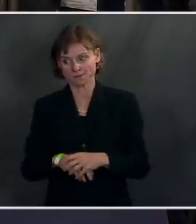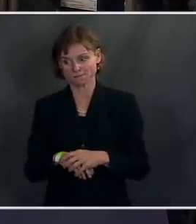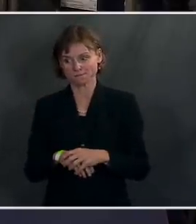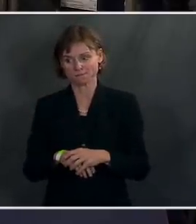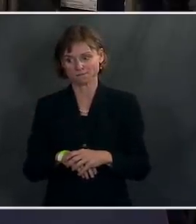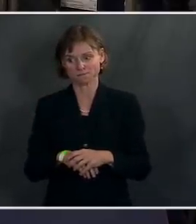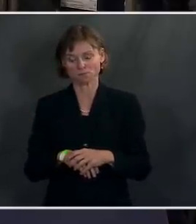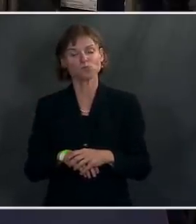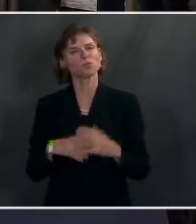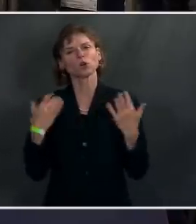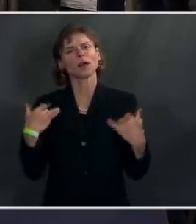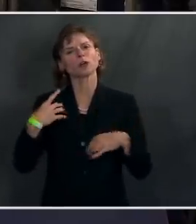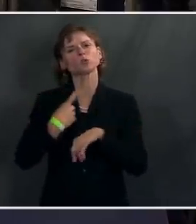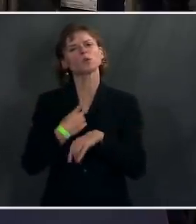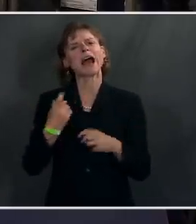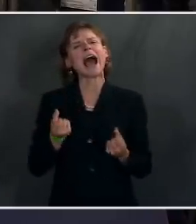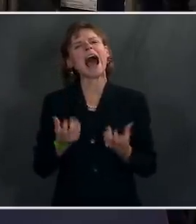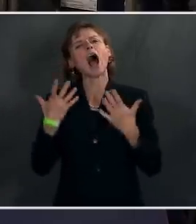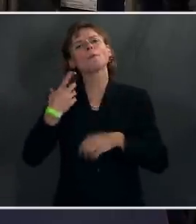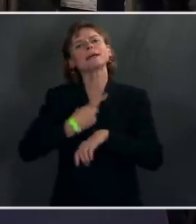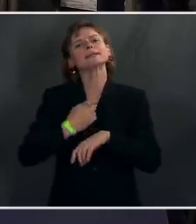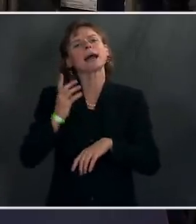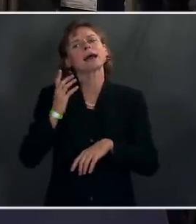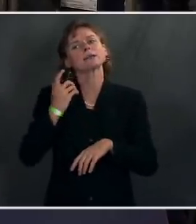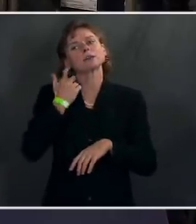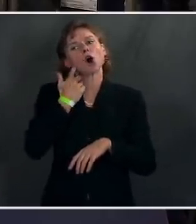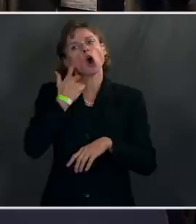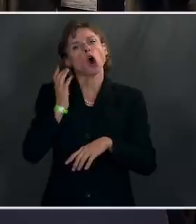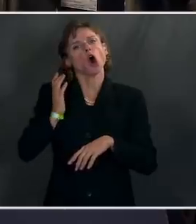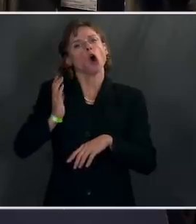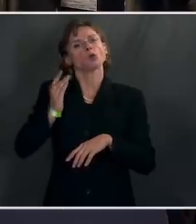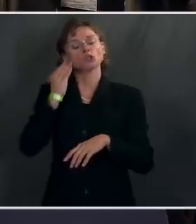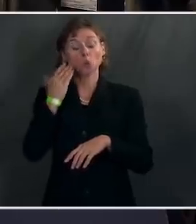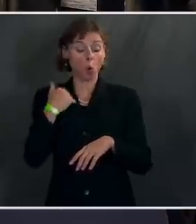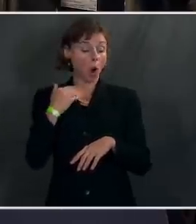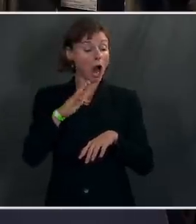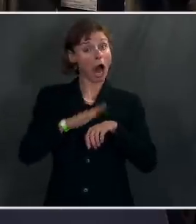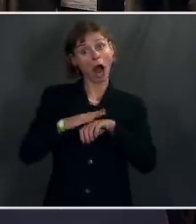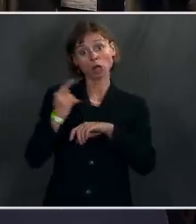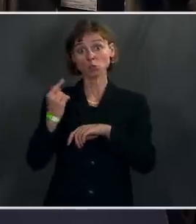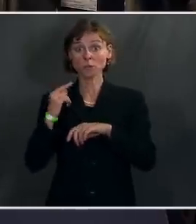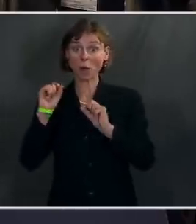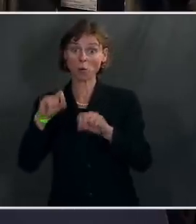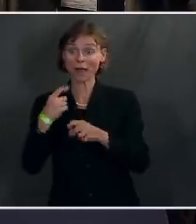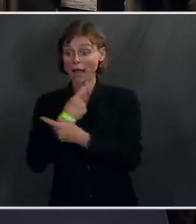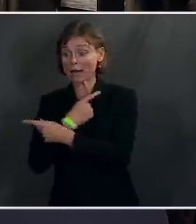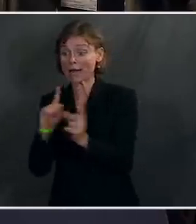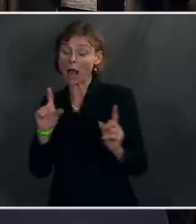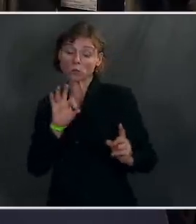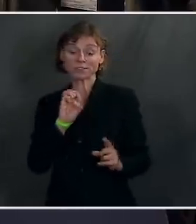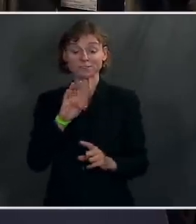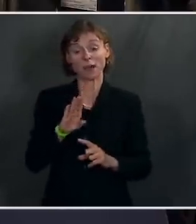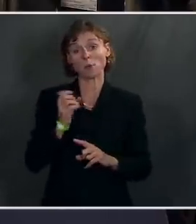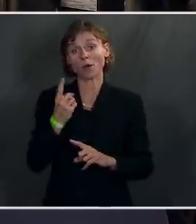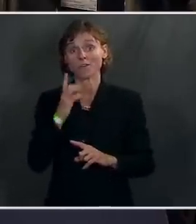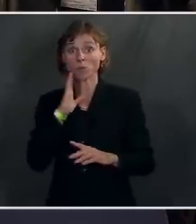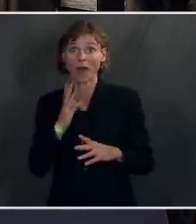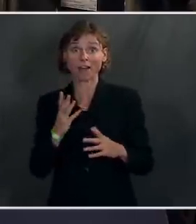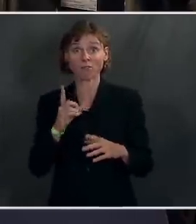how many days ago did you know, okay, on Tuesday we can announce that on February 11th, we've got a million doses going out to pharmacies?